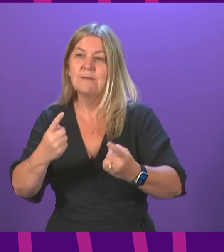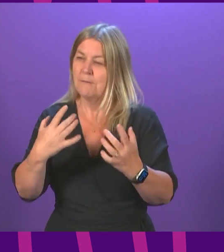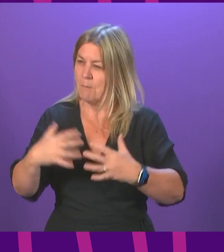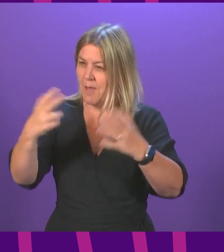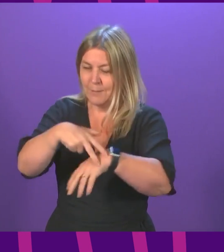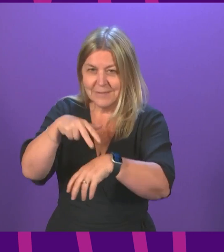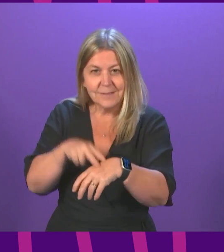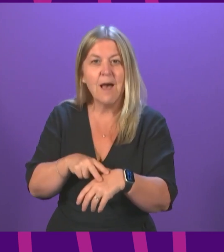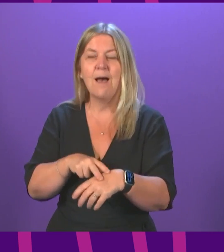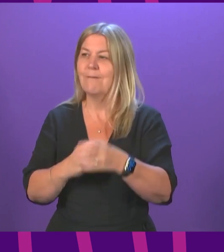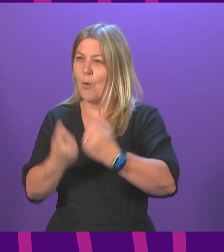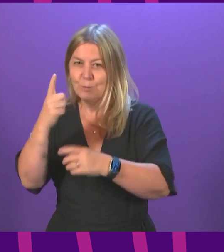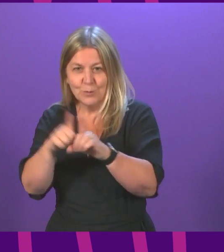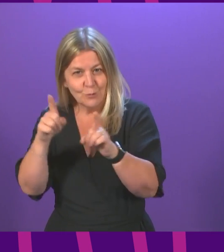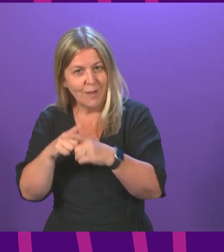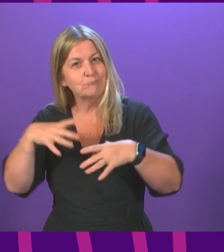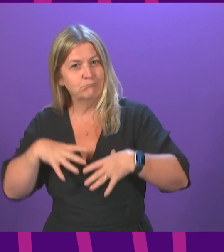have such an opportunity, too. Have a safe recess.